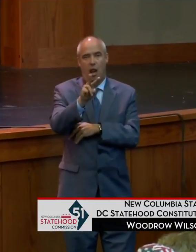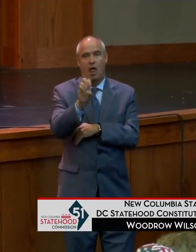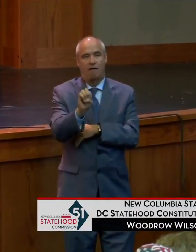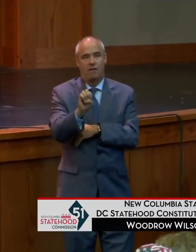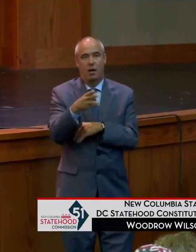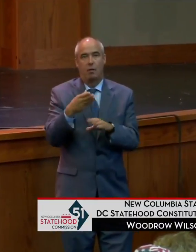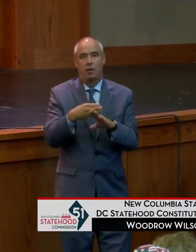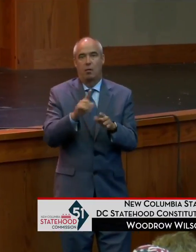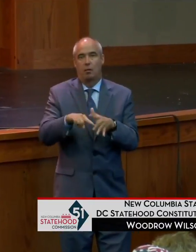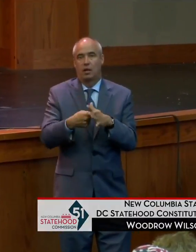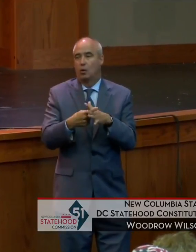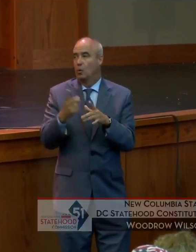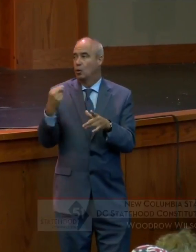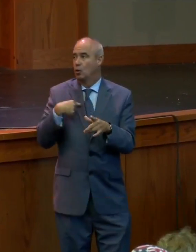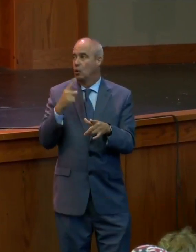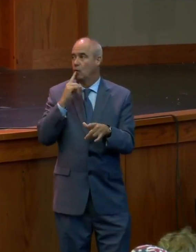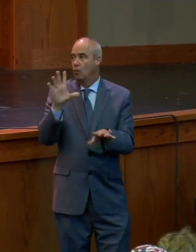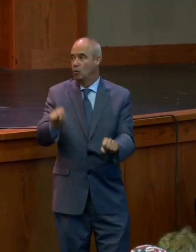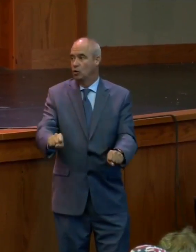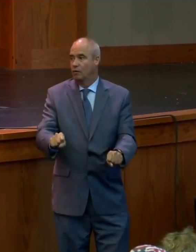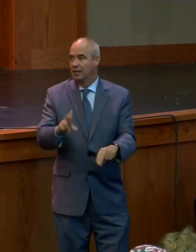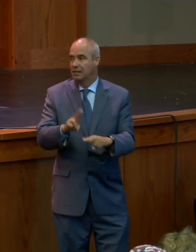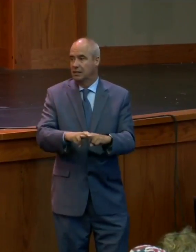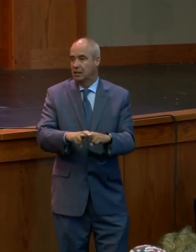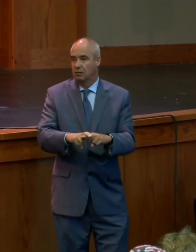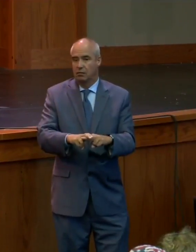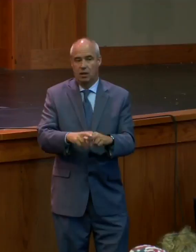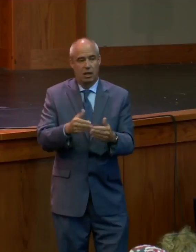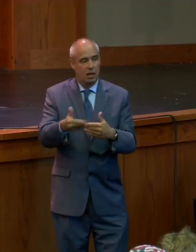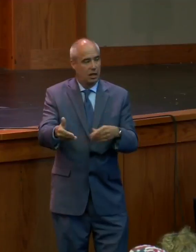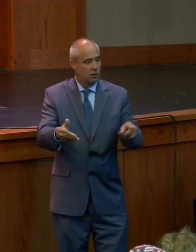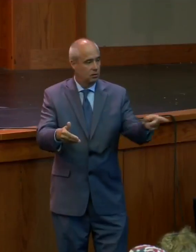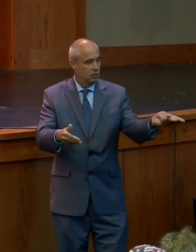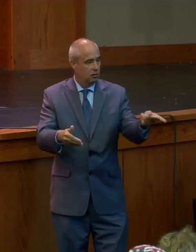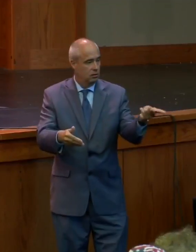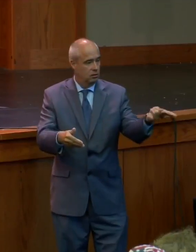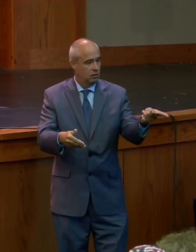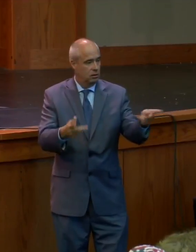BEFORE YOU BEGIN, WE DO HAVE THESE RESERVE SEATS FOR OUR ON-DECK SPEAKERS.